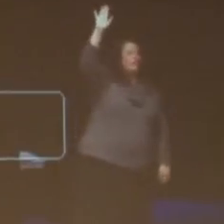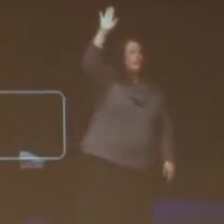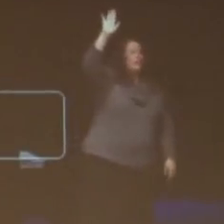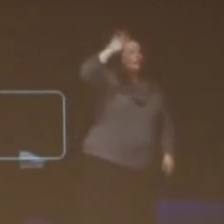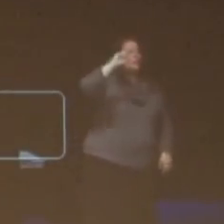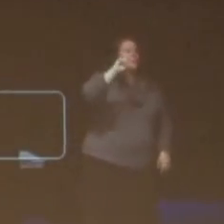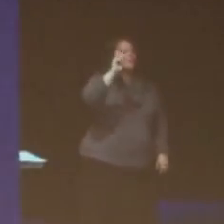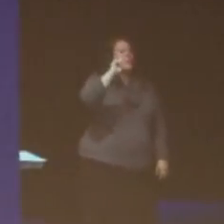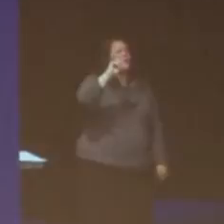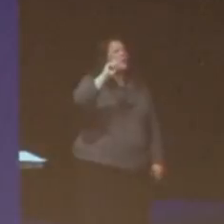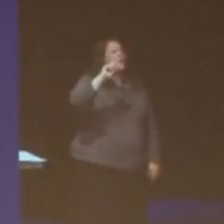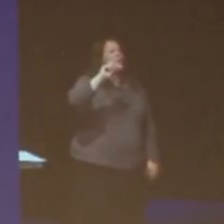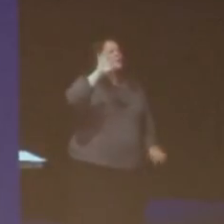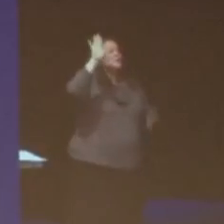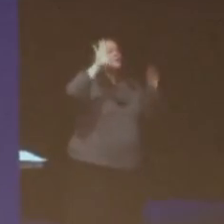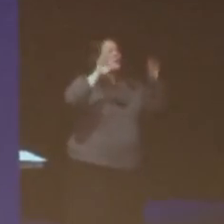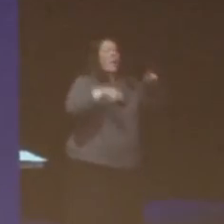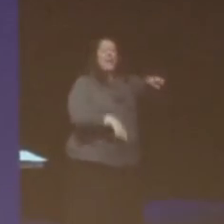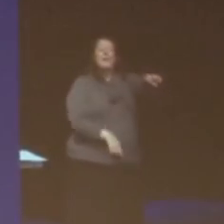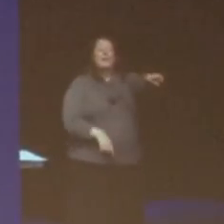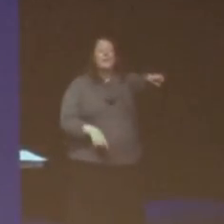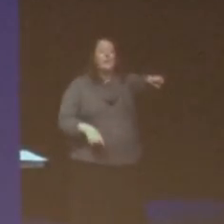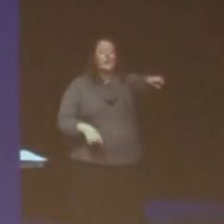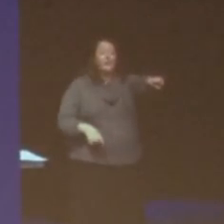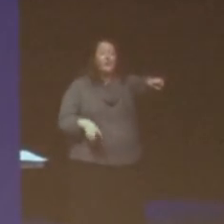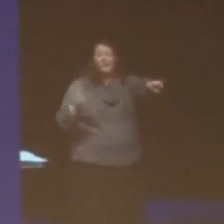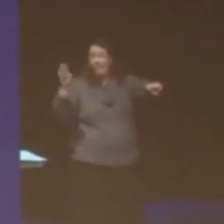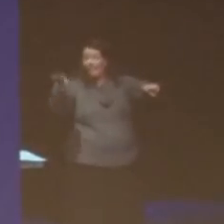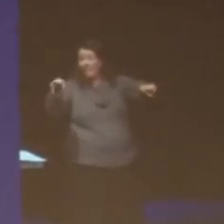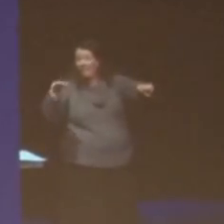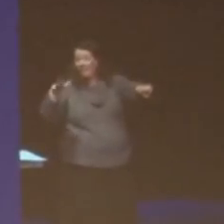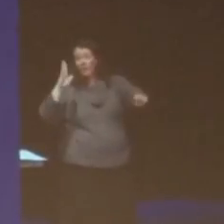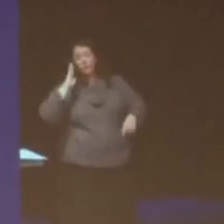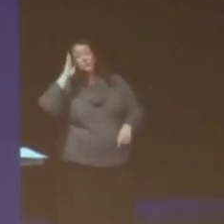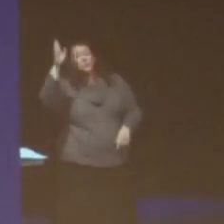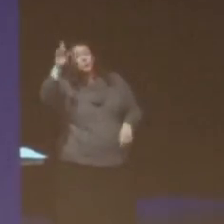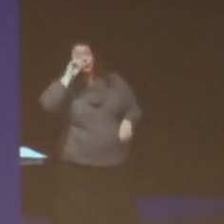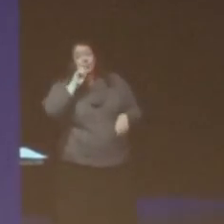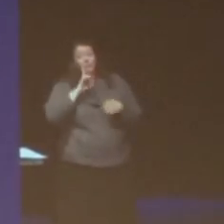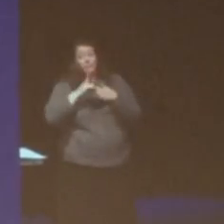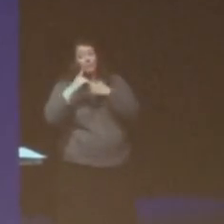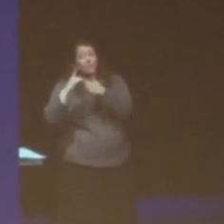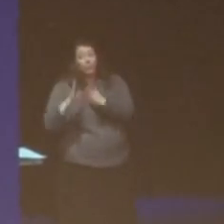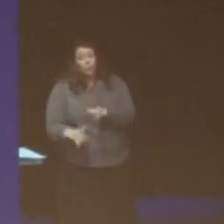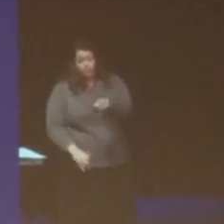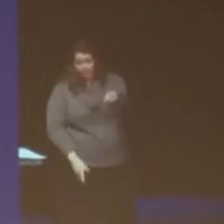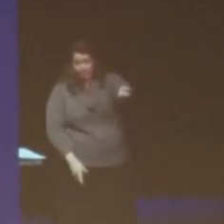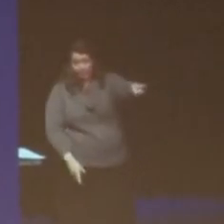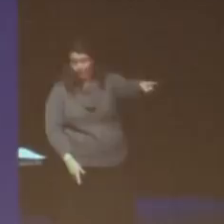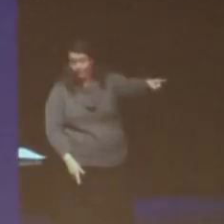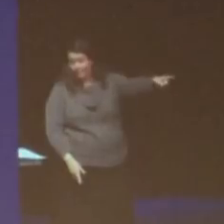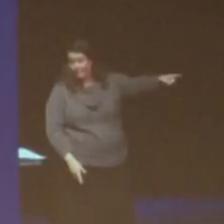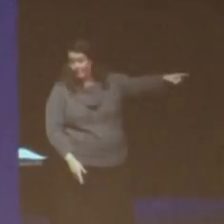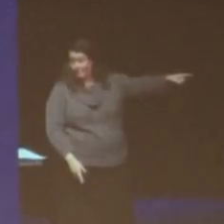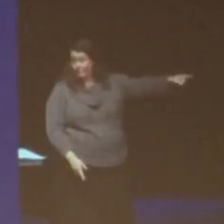all the junior NAD individuals are, where are our young Deaf individuals, you never know, you could be